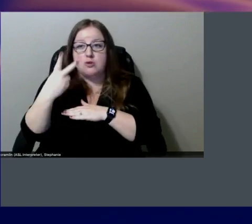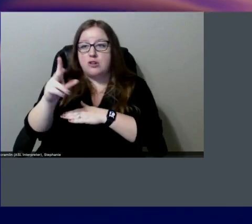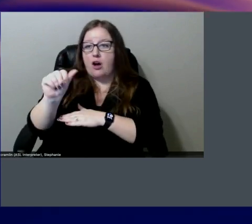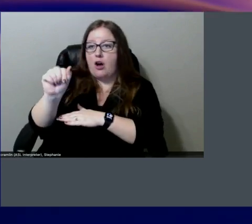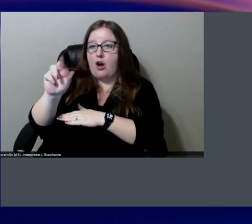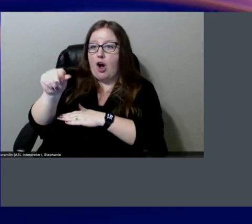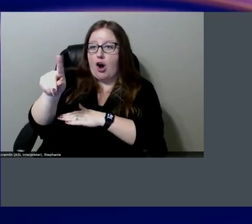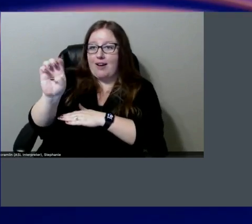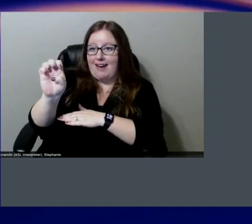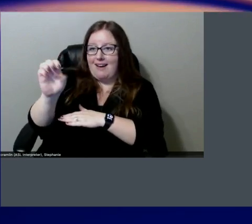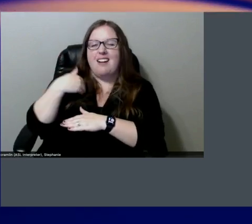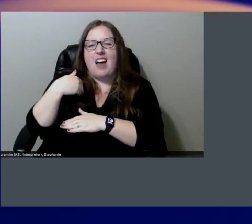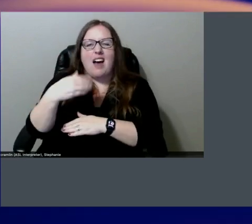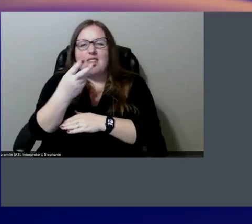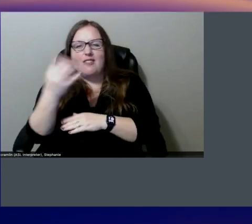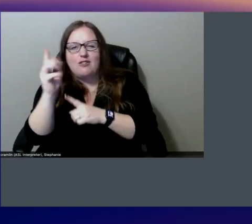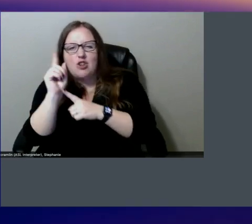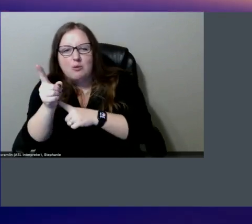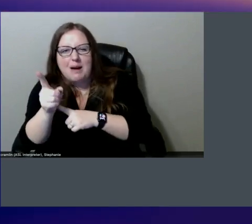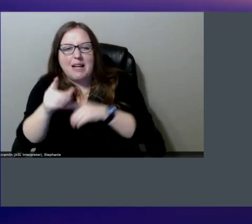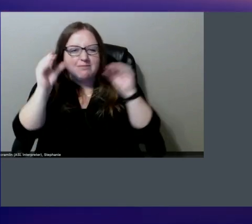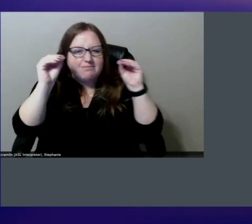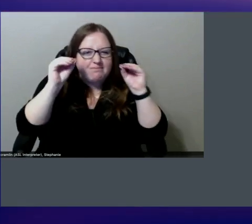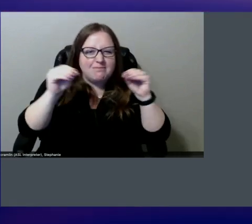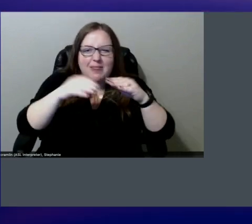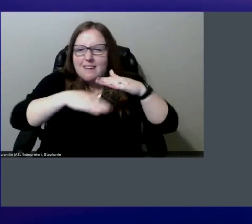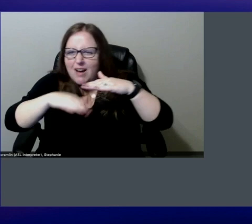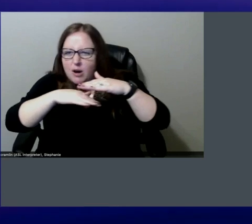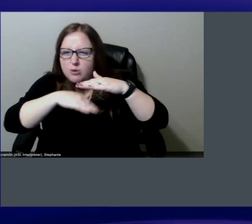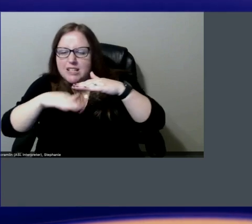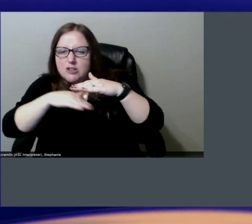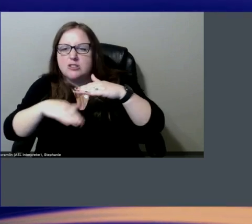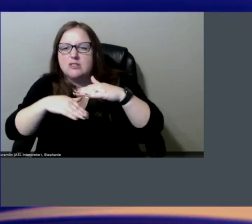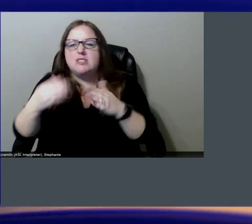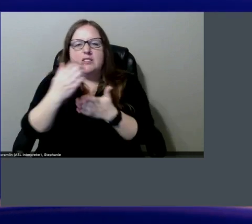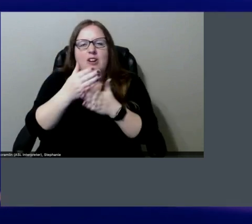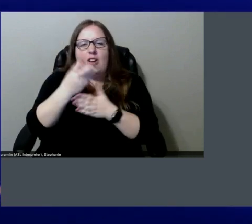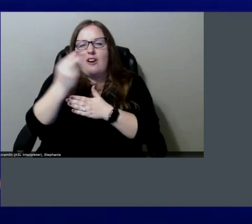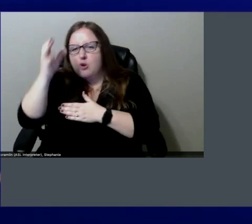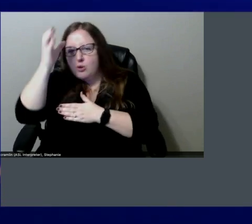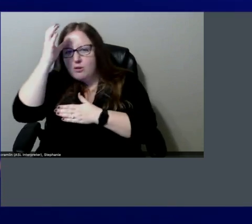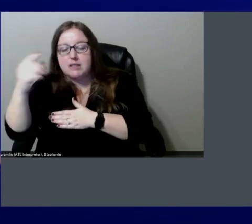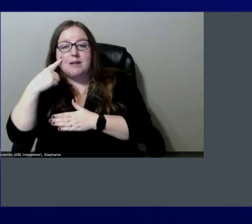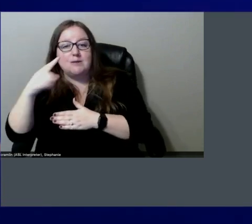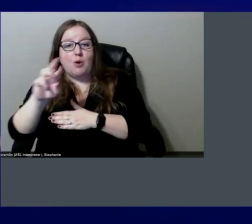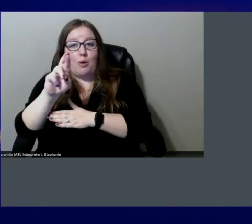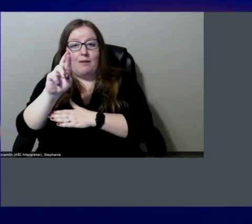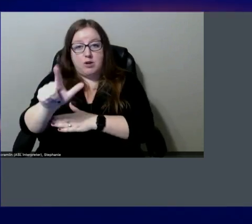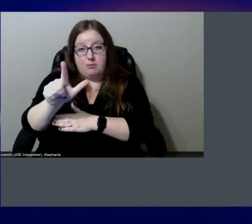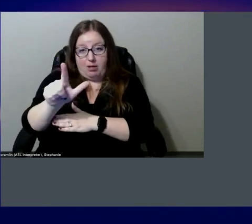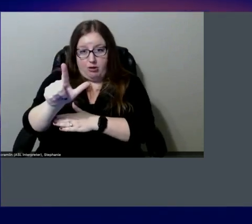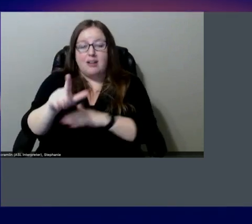on just the foundational sort of bird's eye view concepts of reinforcement learning. And then you get to apply those by racing against an AI bot